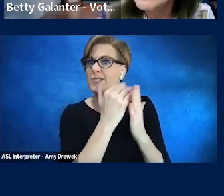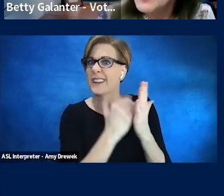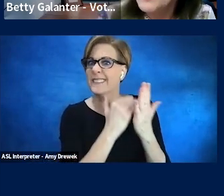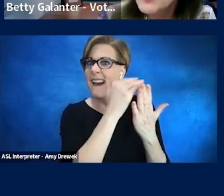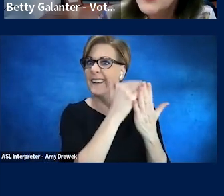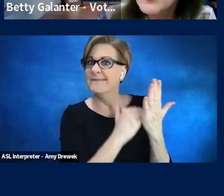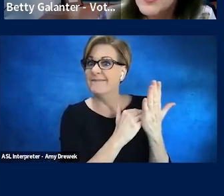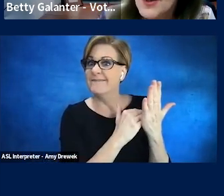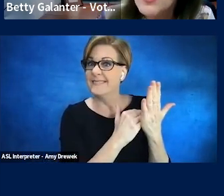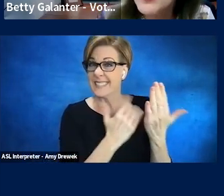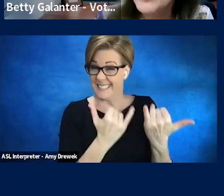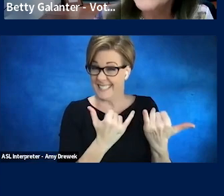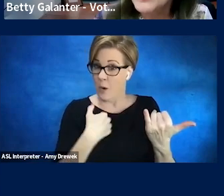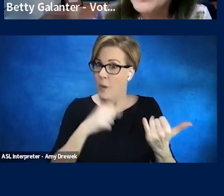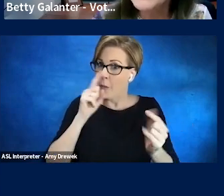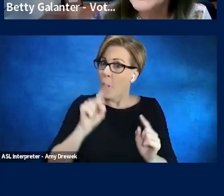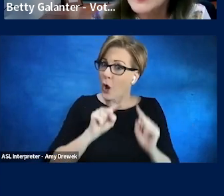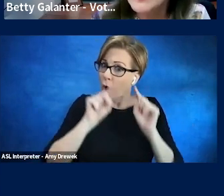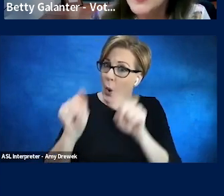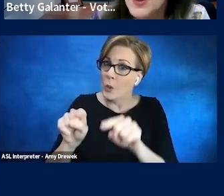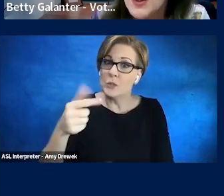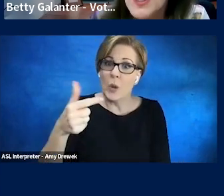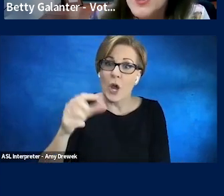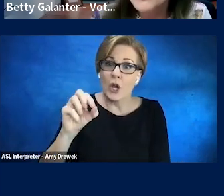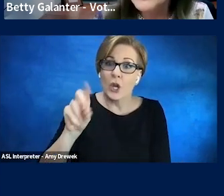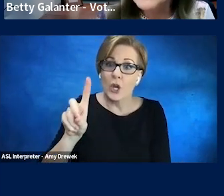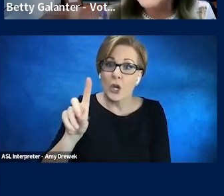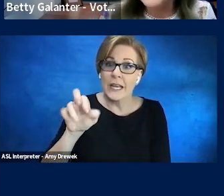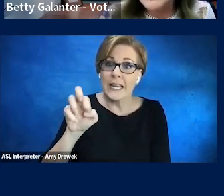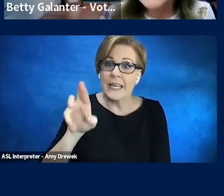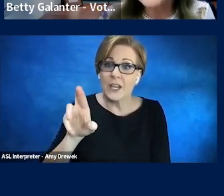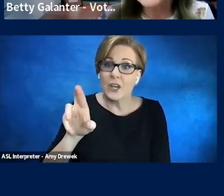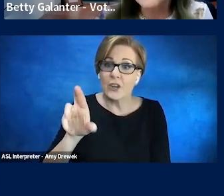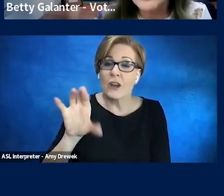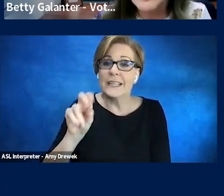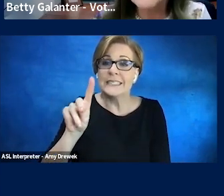something a little different. We're going to go to the Goodyear City Hall, which was a location from